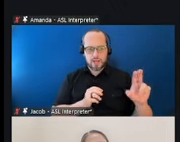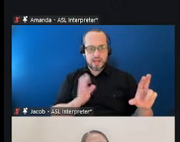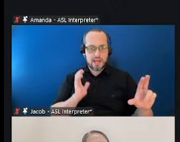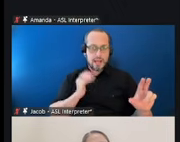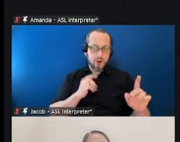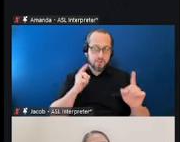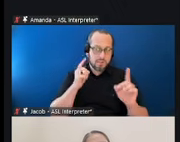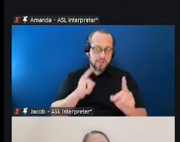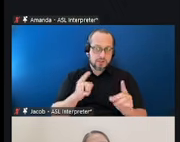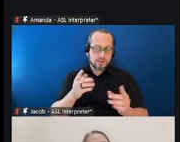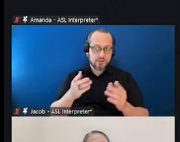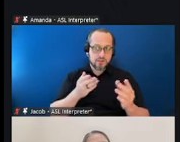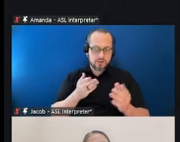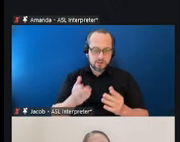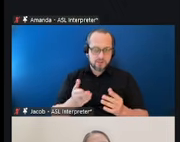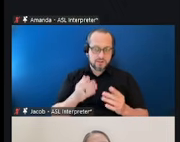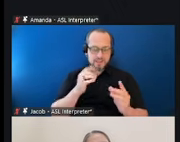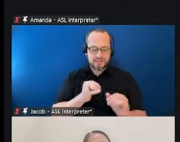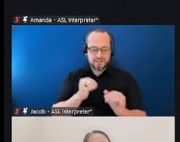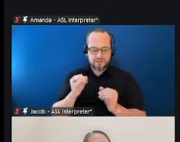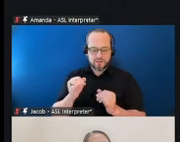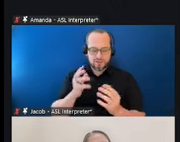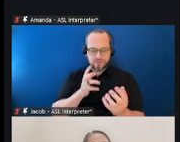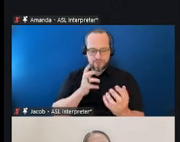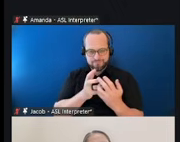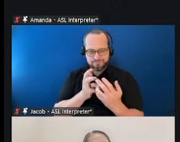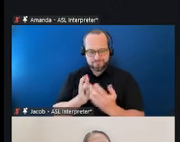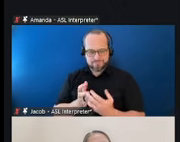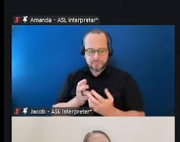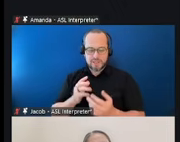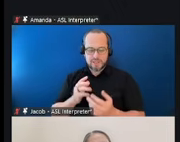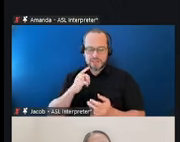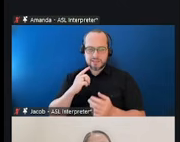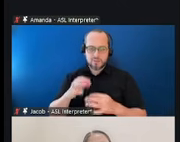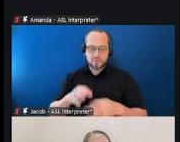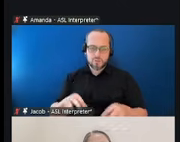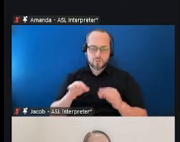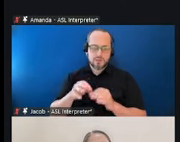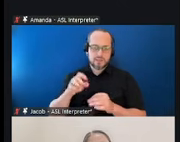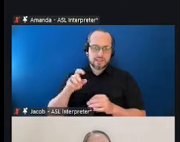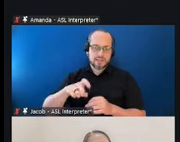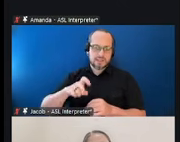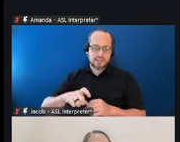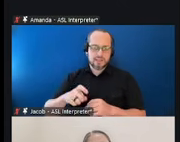been serving these individuals with some of the most significant needs. Uh and that role remains